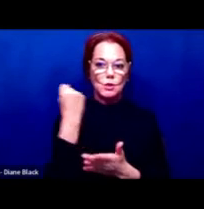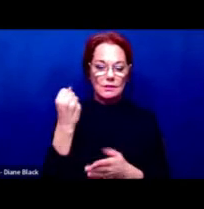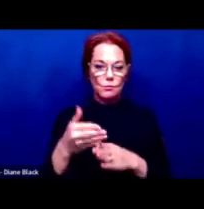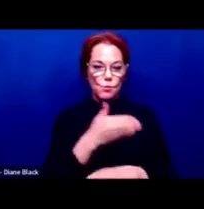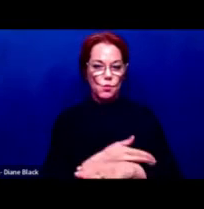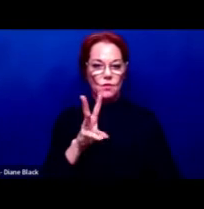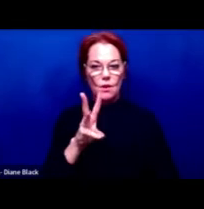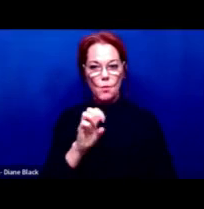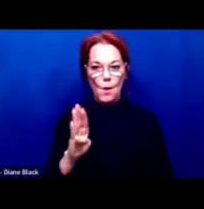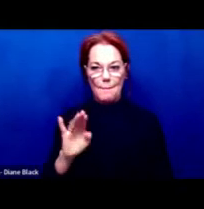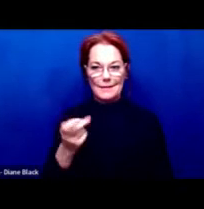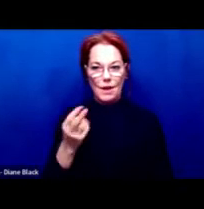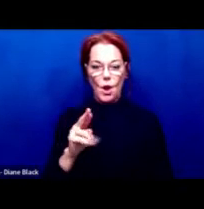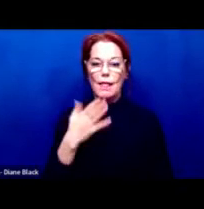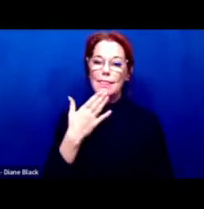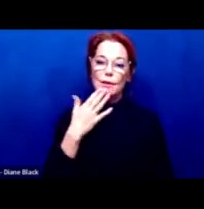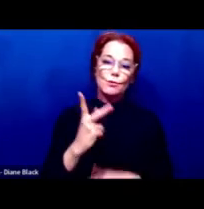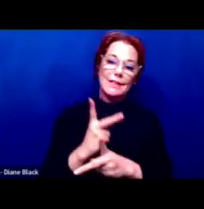Thank you and take care and have a good day.